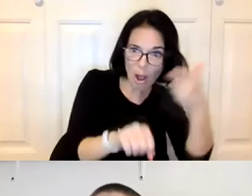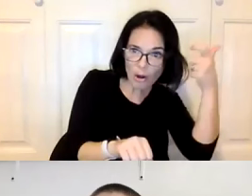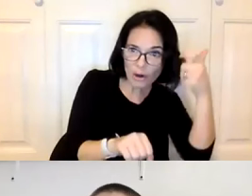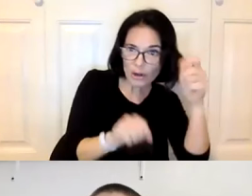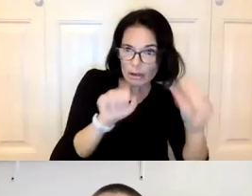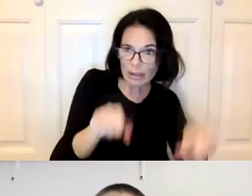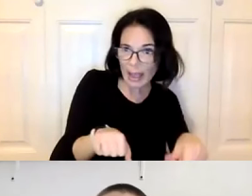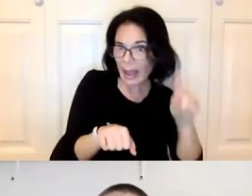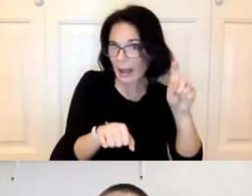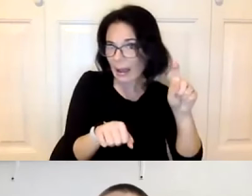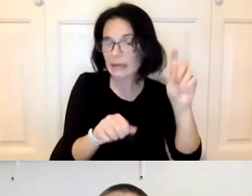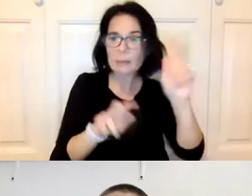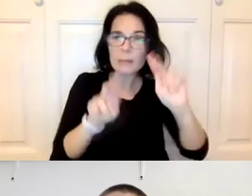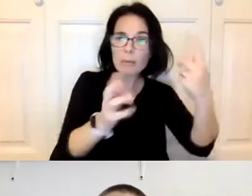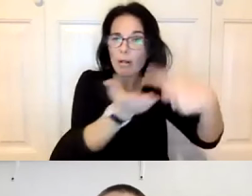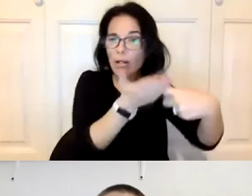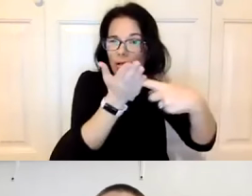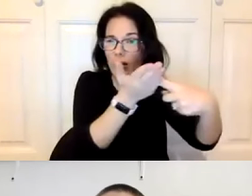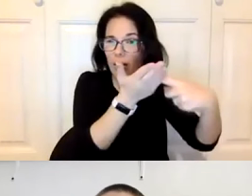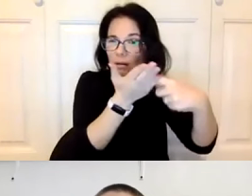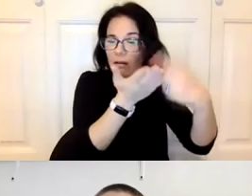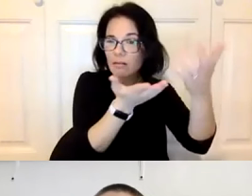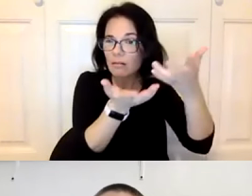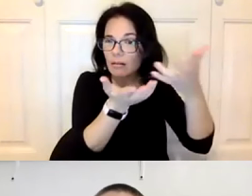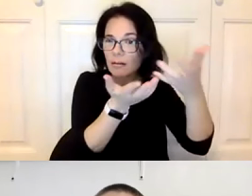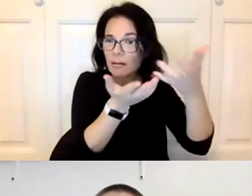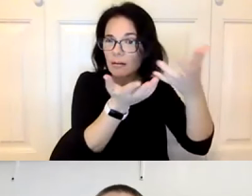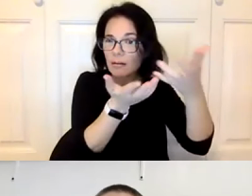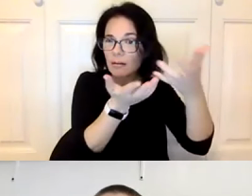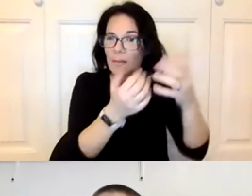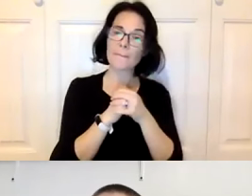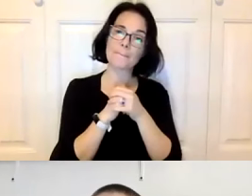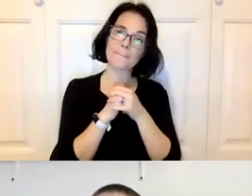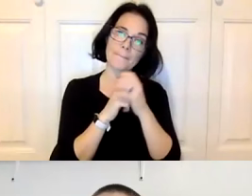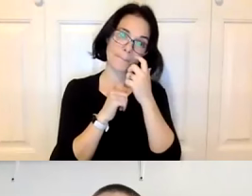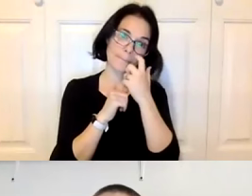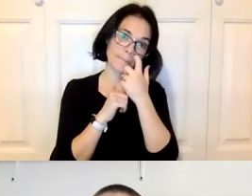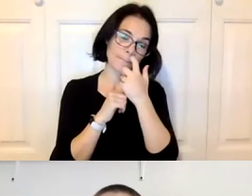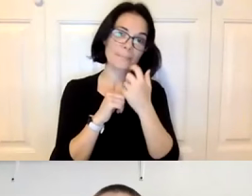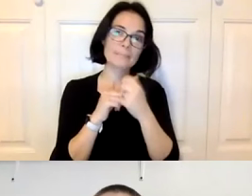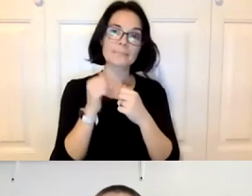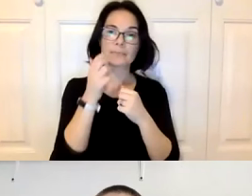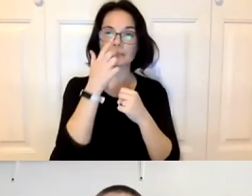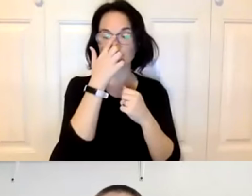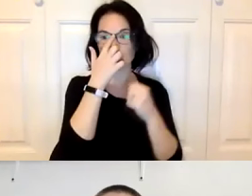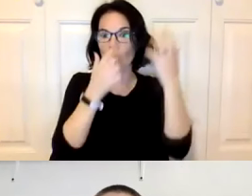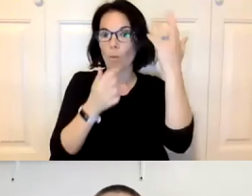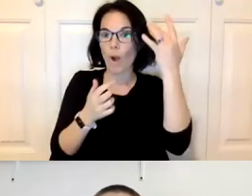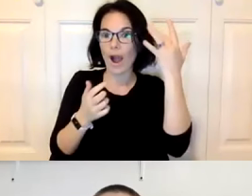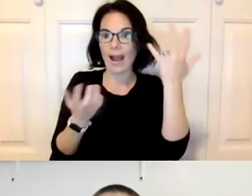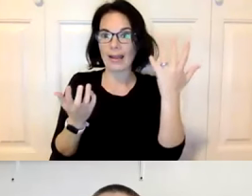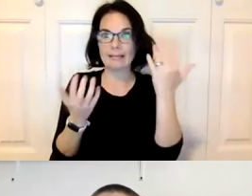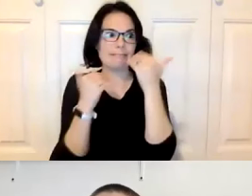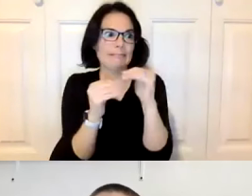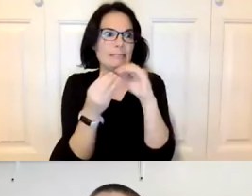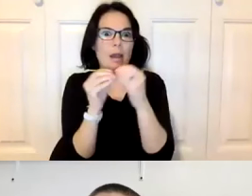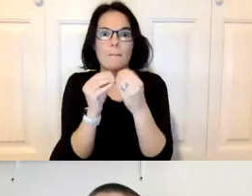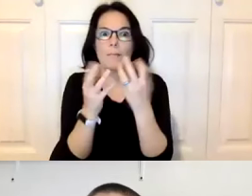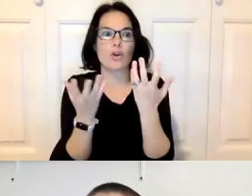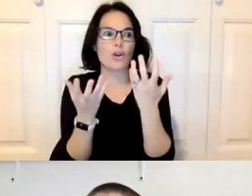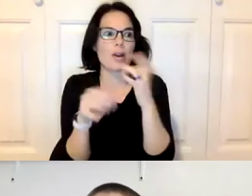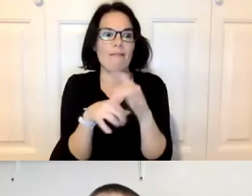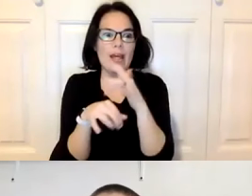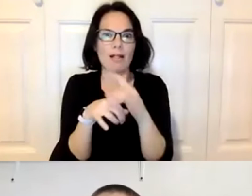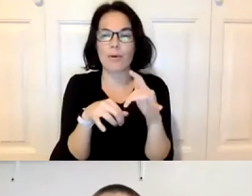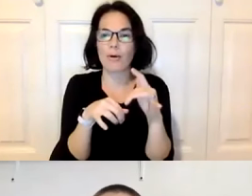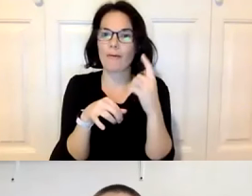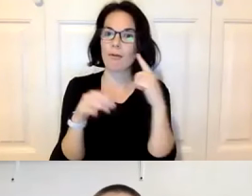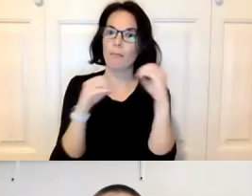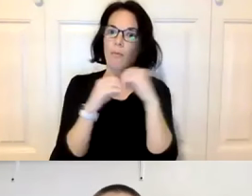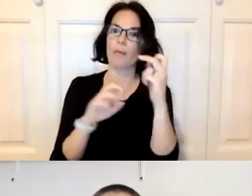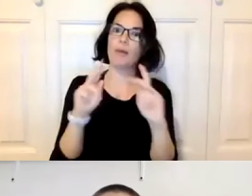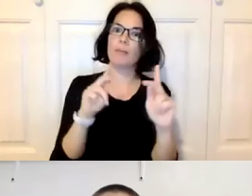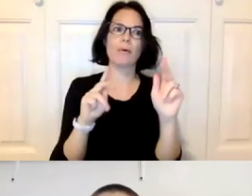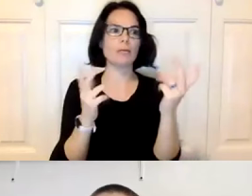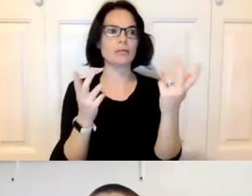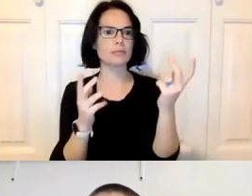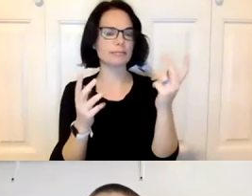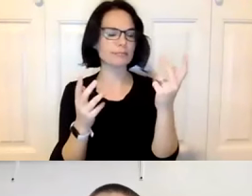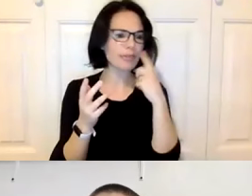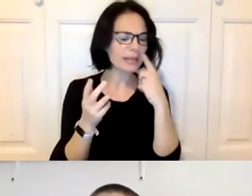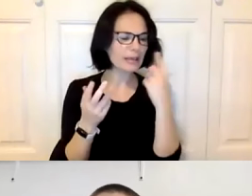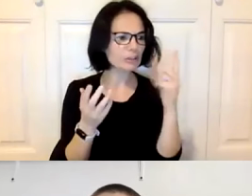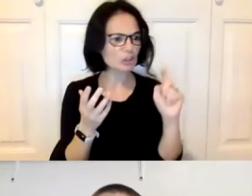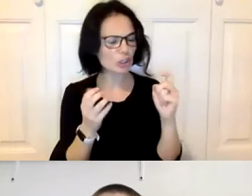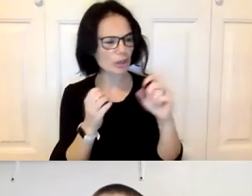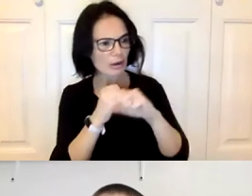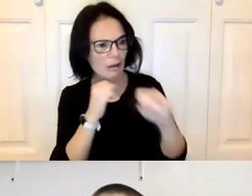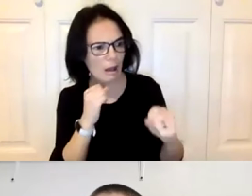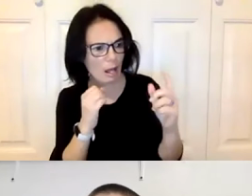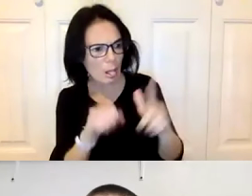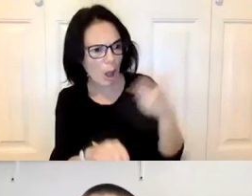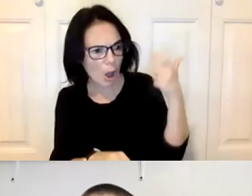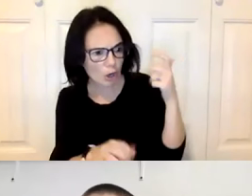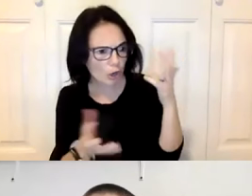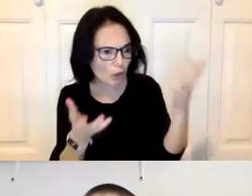for the sake of making supply available to more people since there are distribution difficulties,